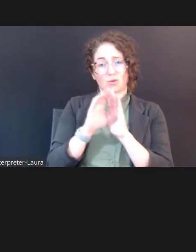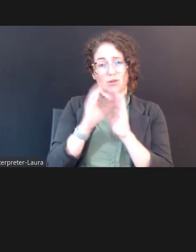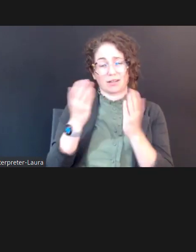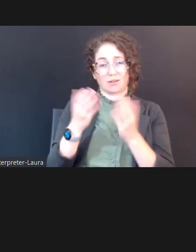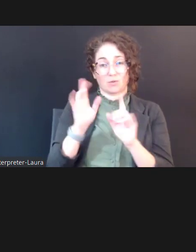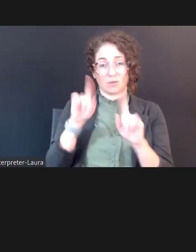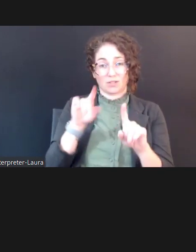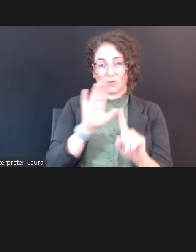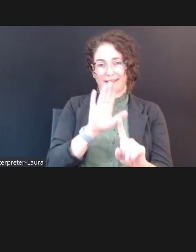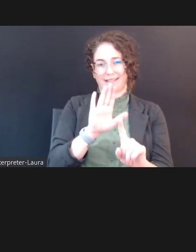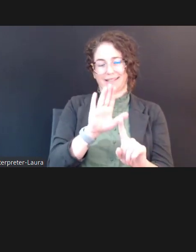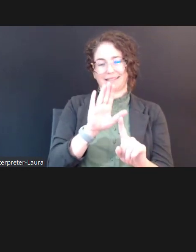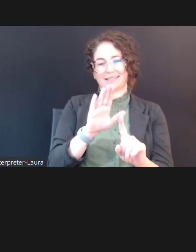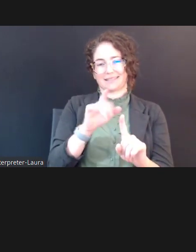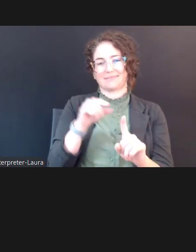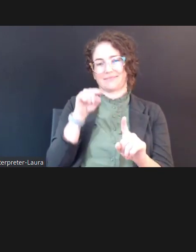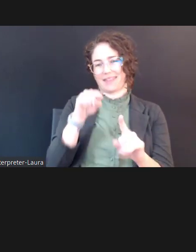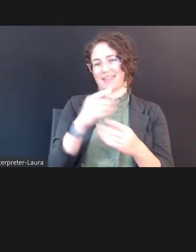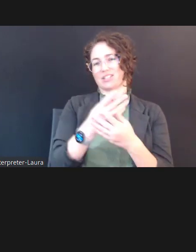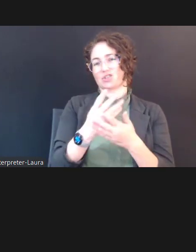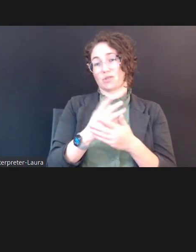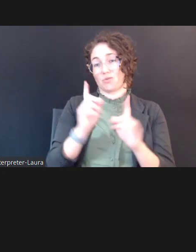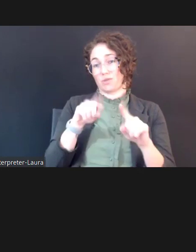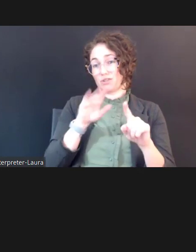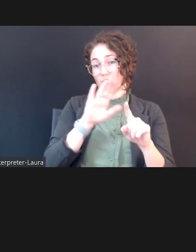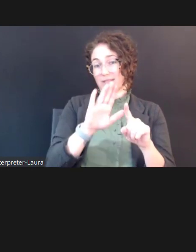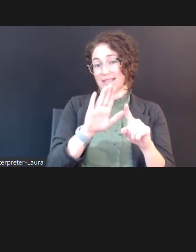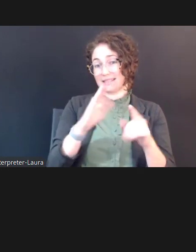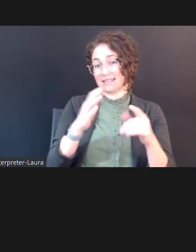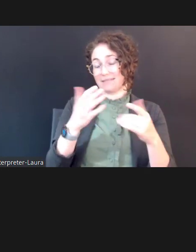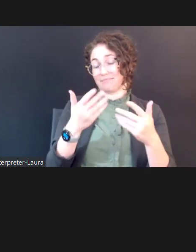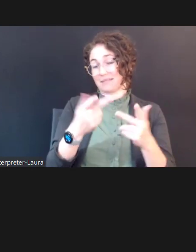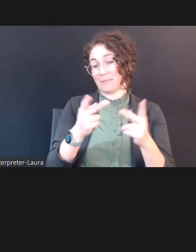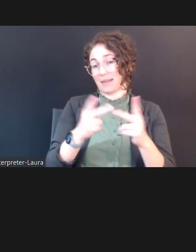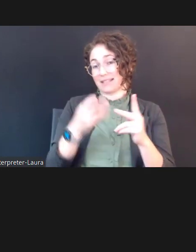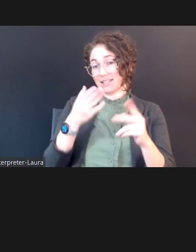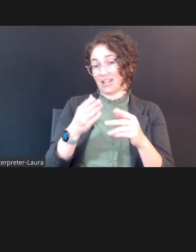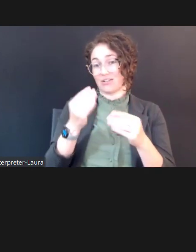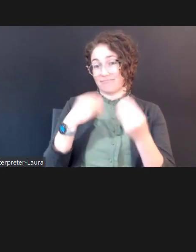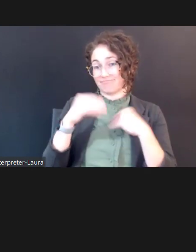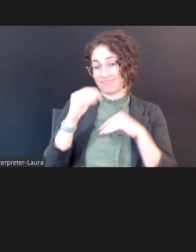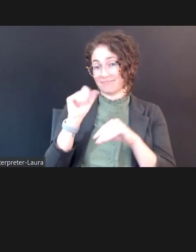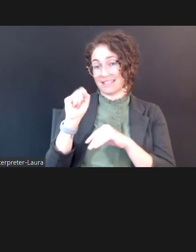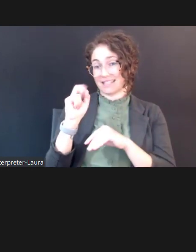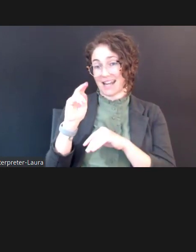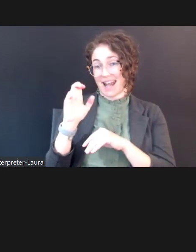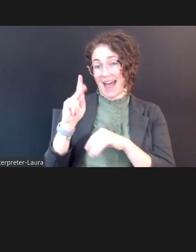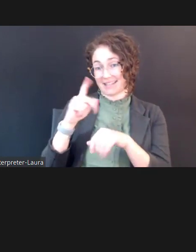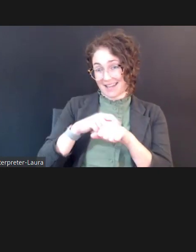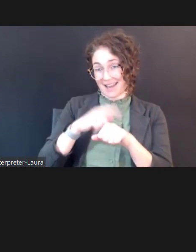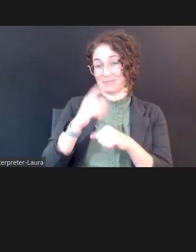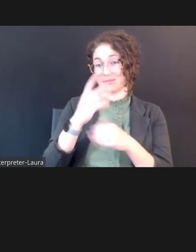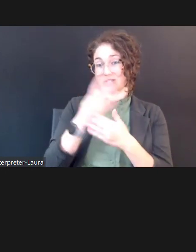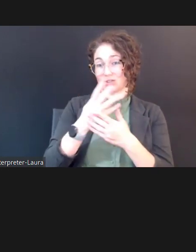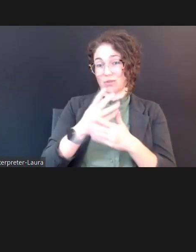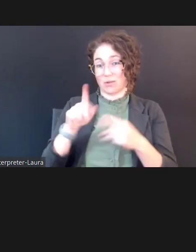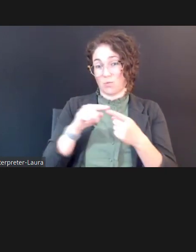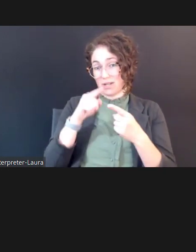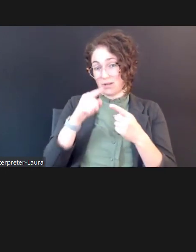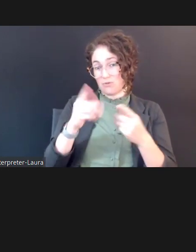These screeners went to his little place at snack time and screened him while he was already happily participating with his